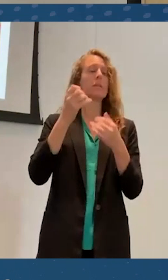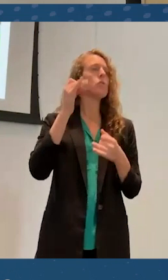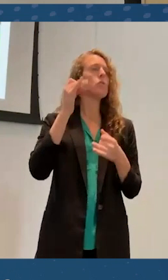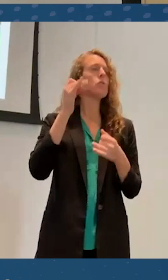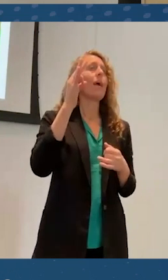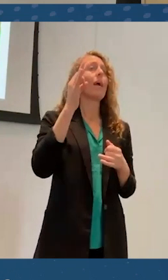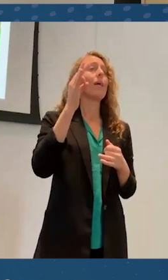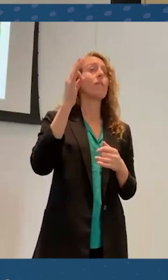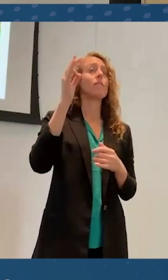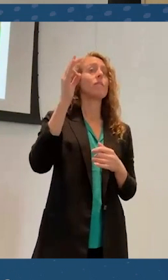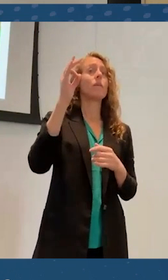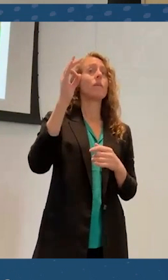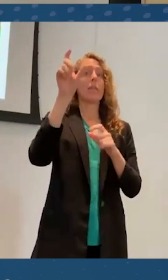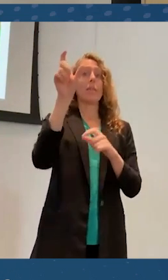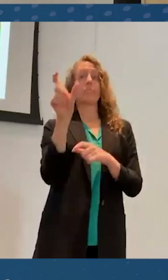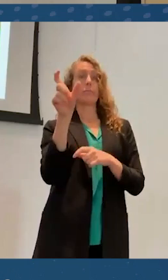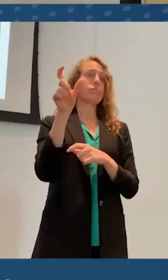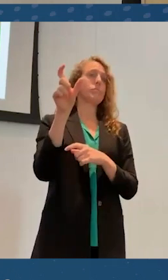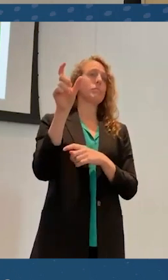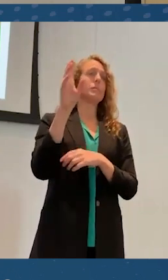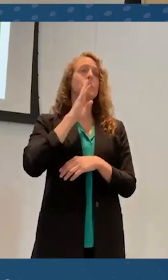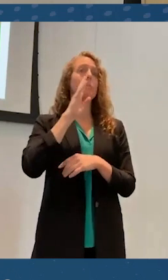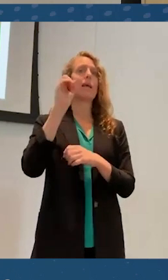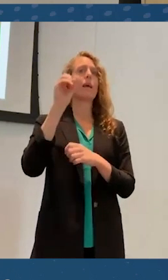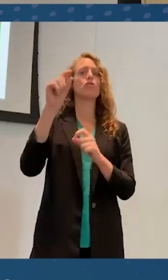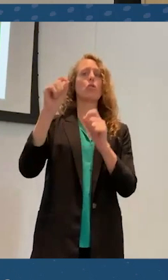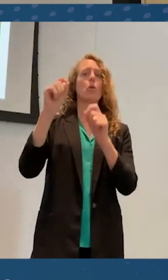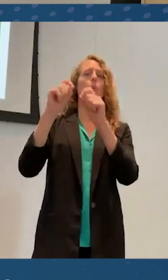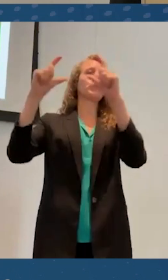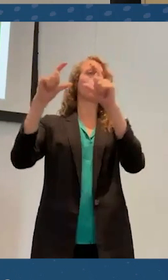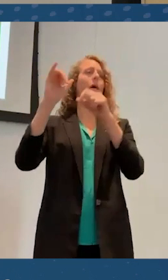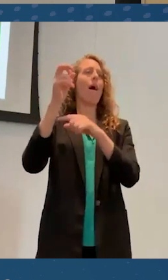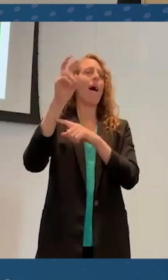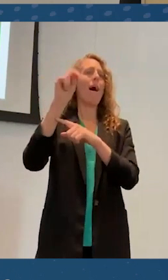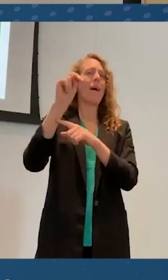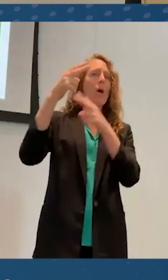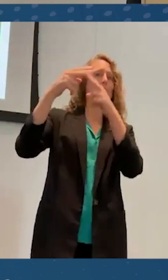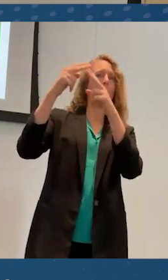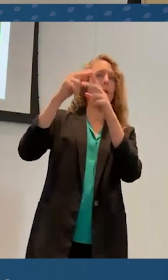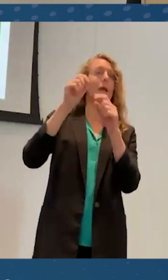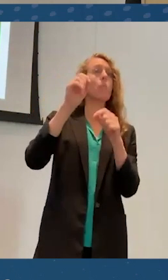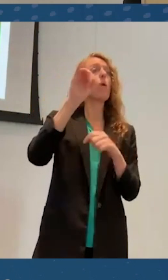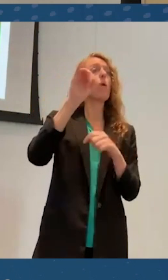with an icon or name, and having a small arrow that points toward where the speaker is.